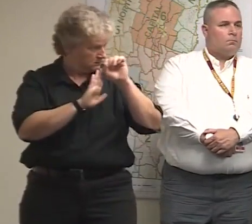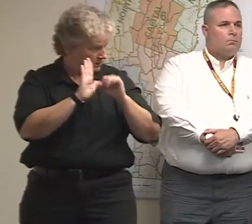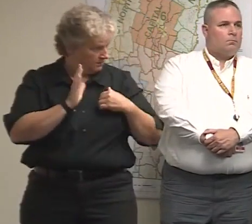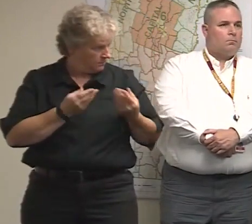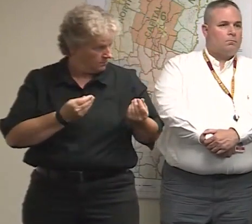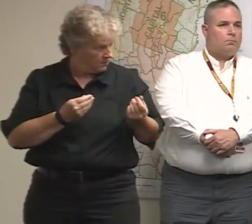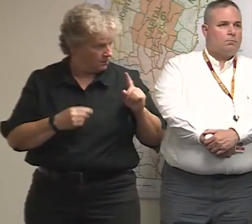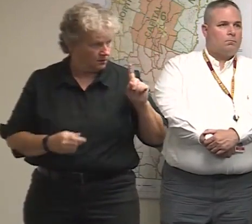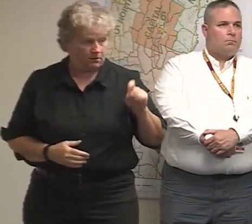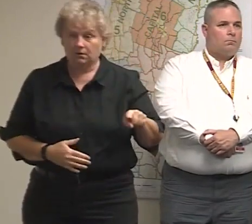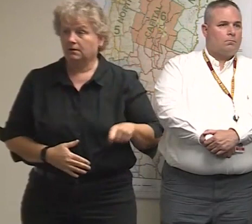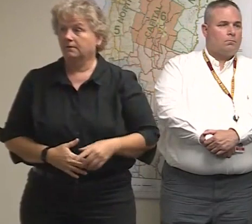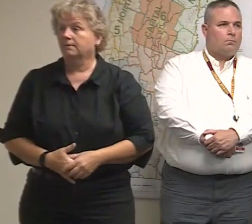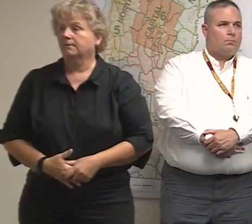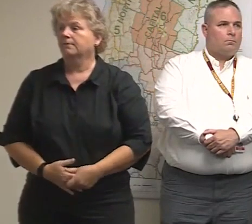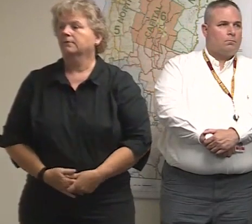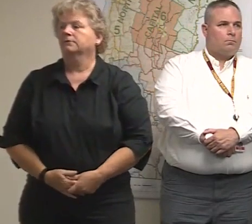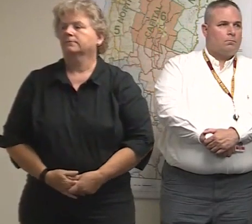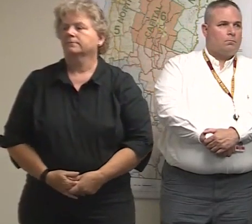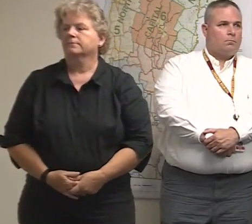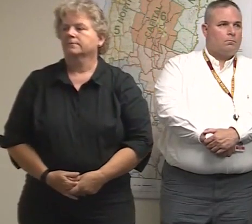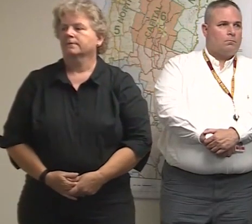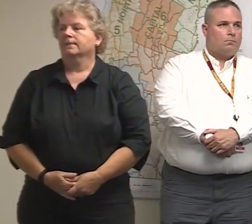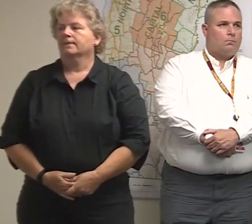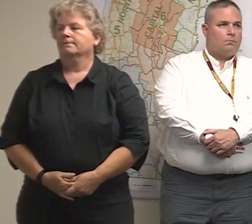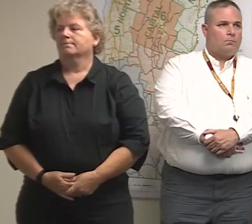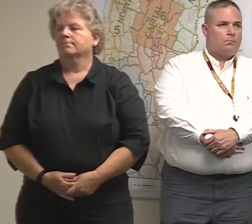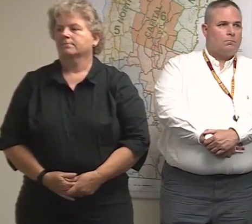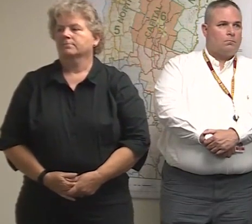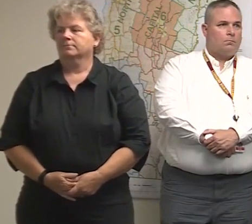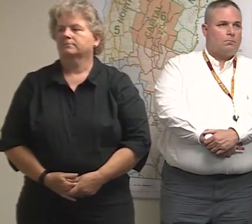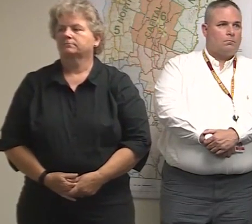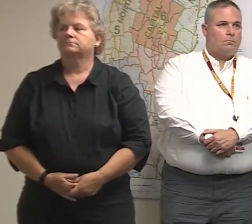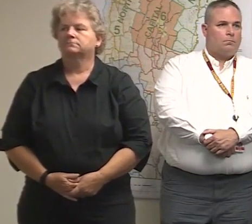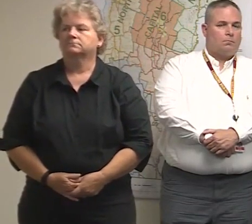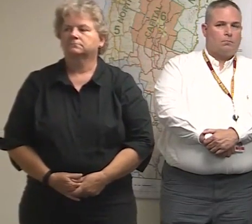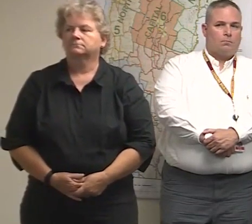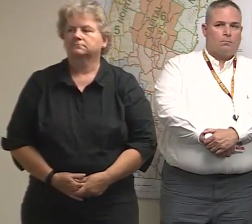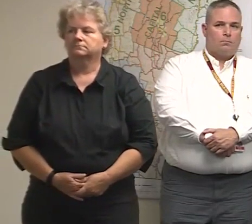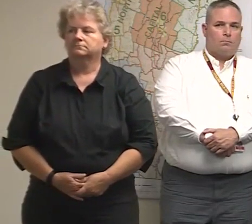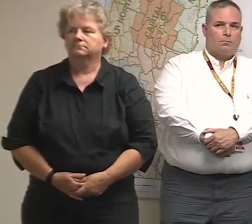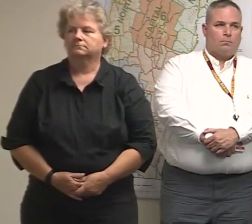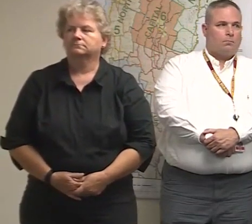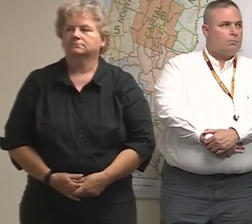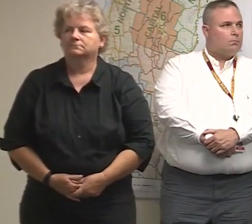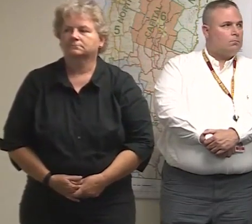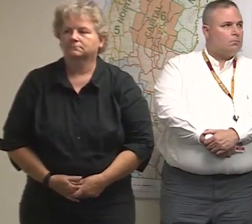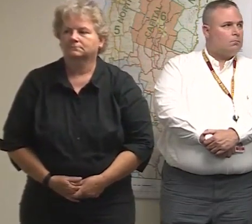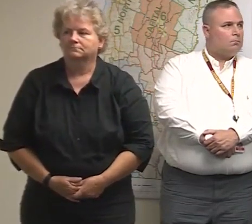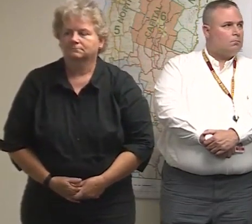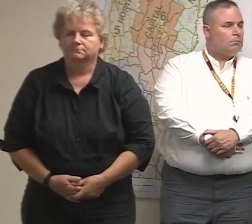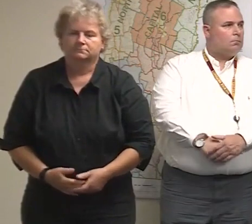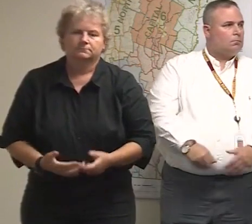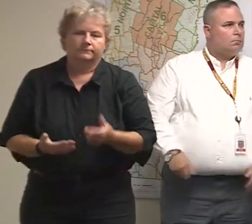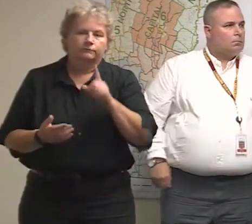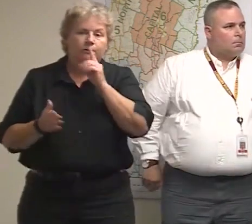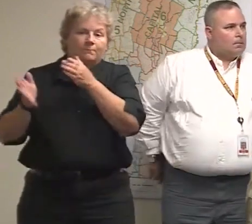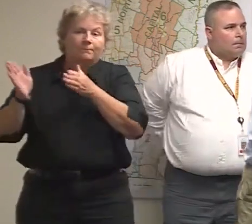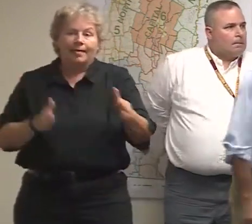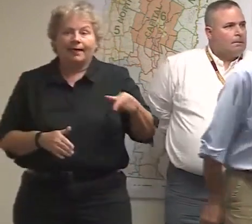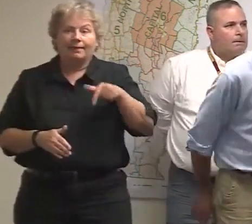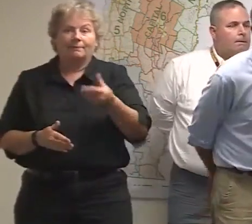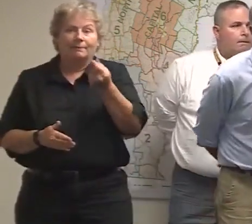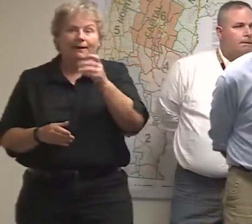YEAH I MEAN, WE DO HAVE RAINY DAY FUNDS AND AND OTHER FUNDING WE CAN MOVE AROUND, BUT, YOU KNOW, THIS WASN’T SOMETHING WE PLANNED FOR.